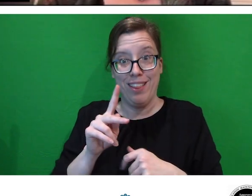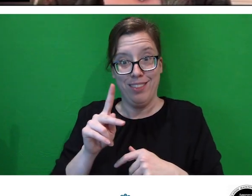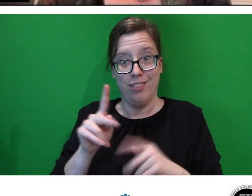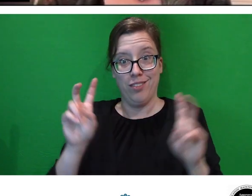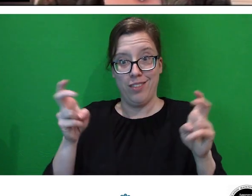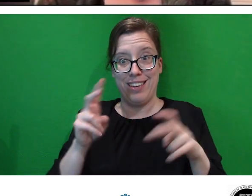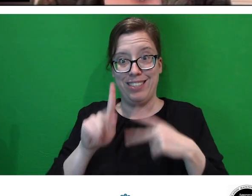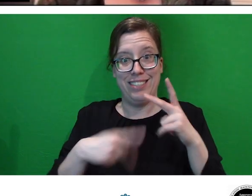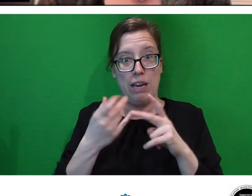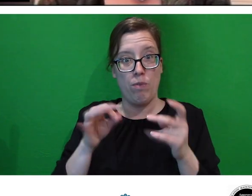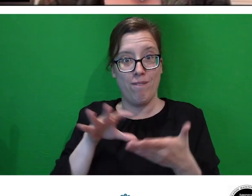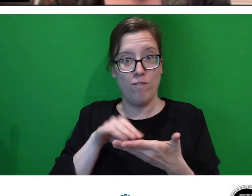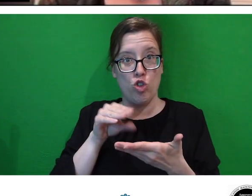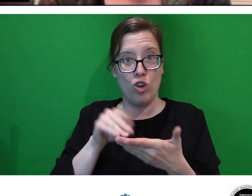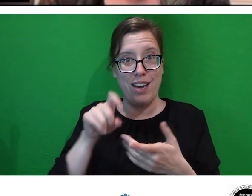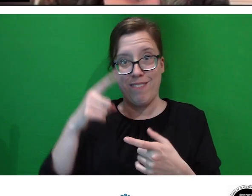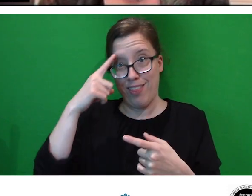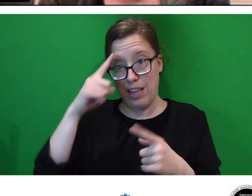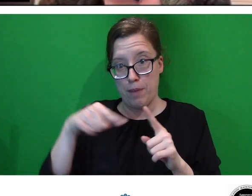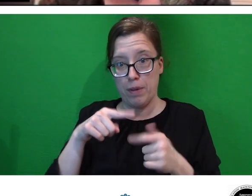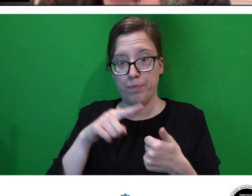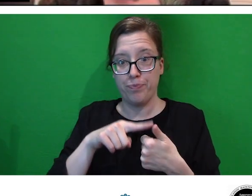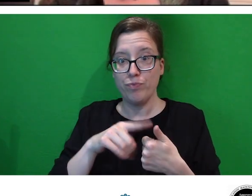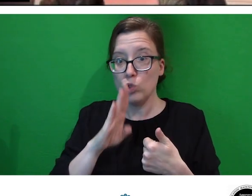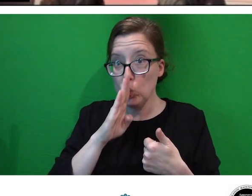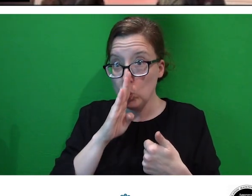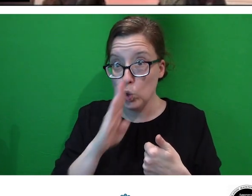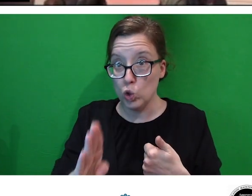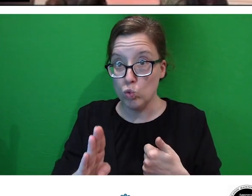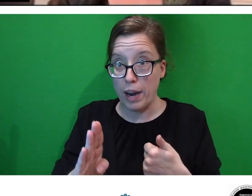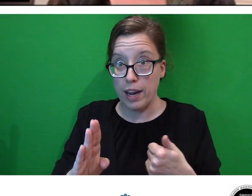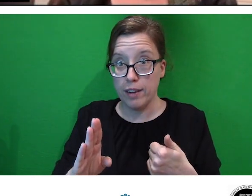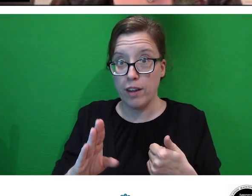impact relationships, interactions with the world, so on and so forth. So there